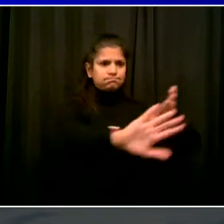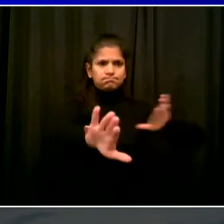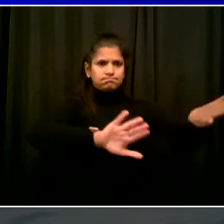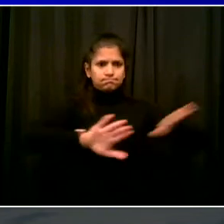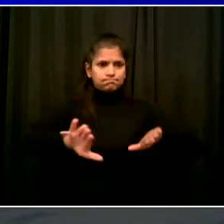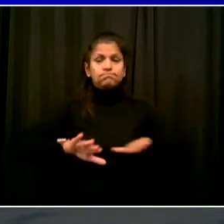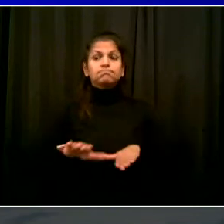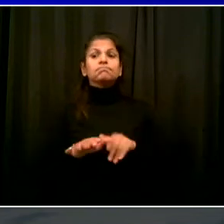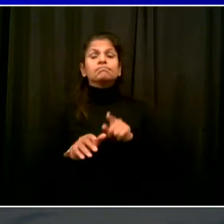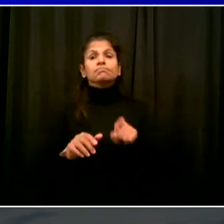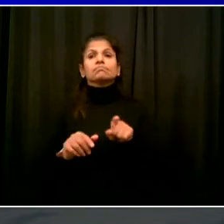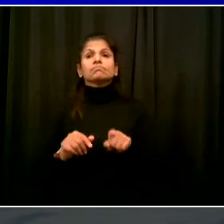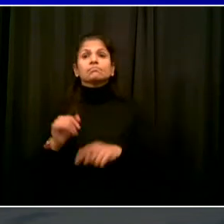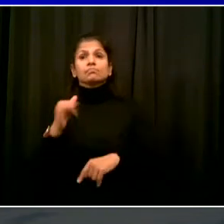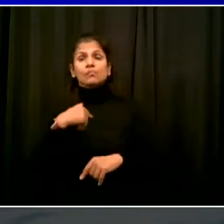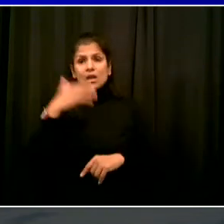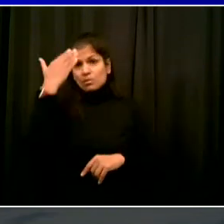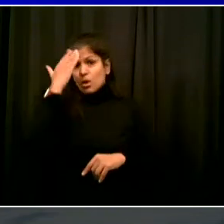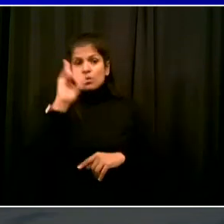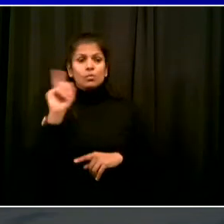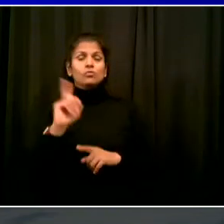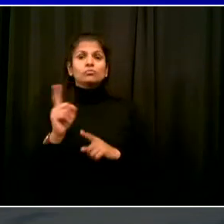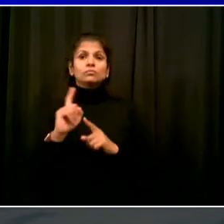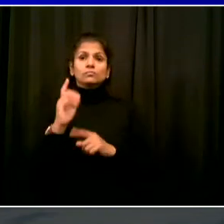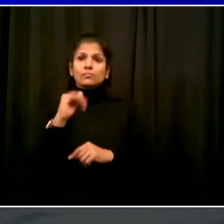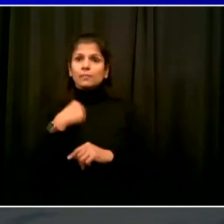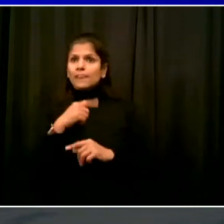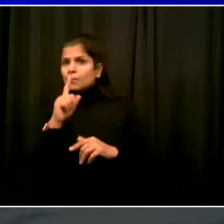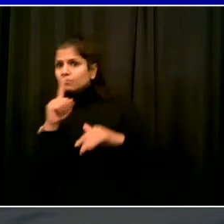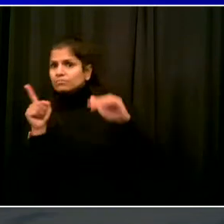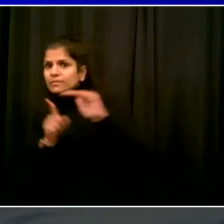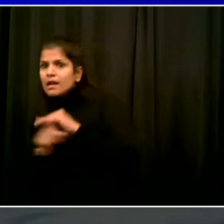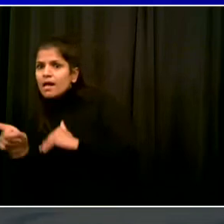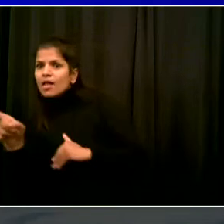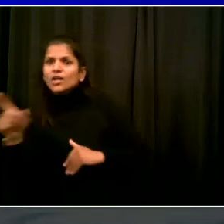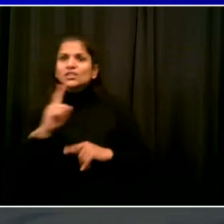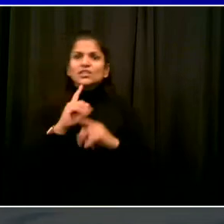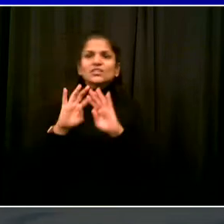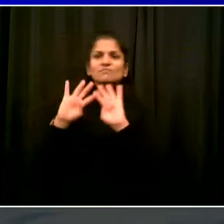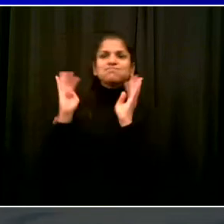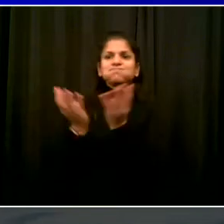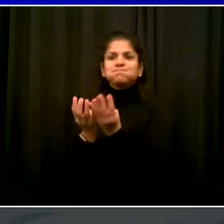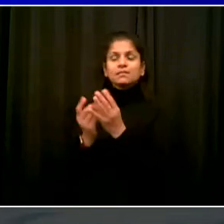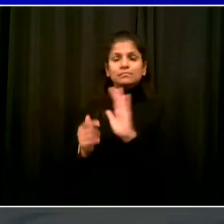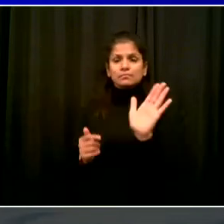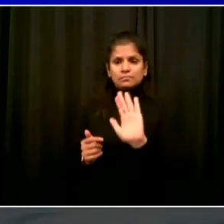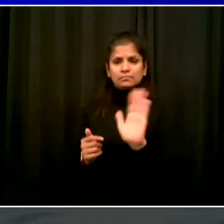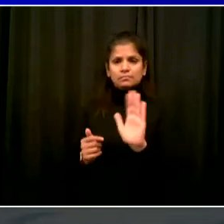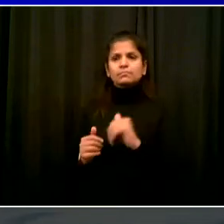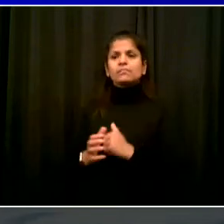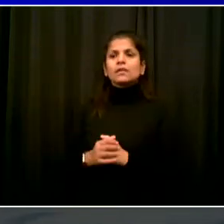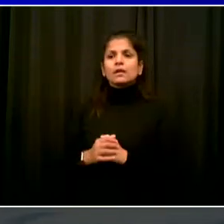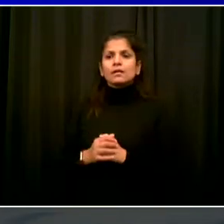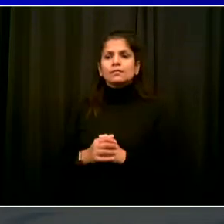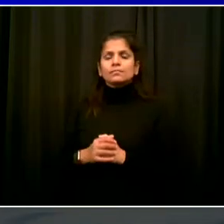BUILDING, HEALTH, AND OTHER REGULATORY LAWS AT LOCATIONS SUCH AS ILLEGAL